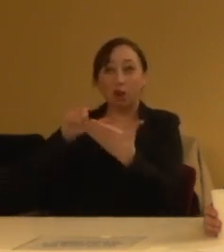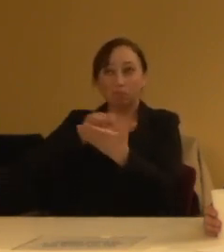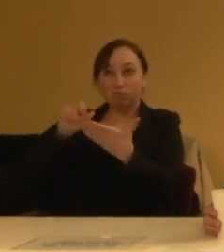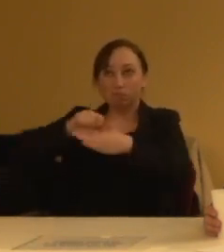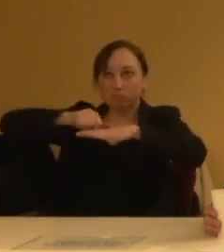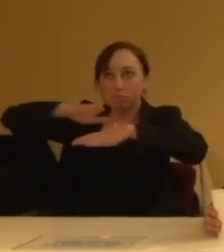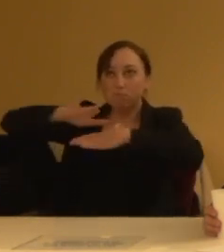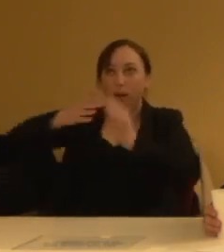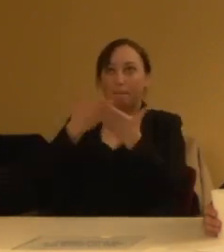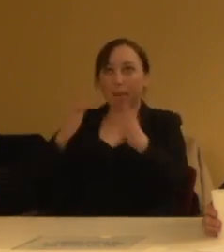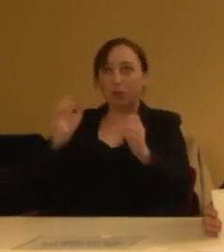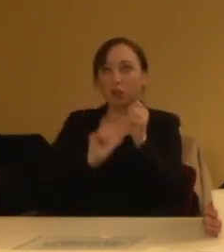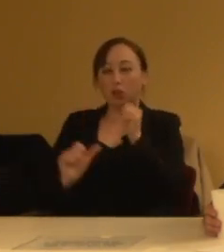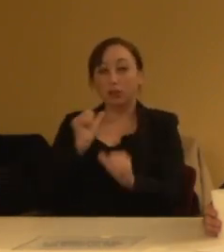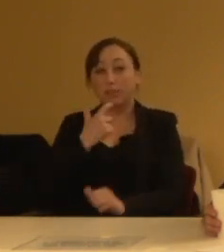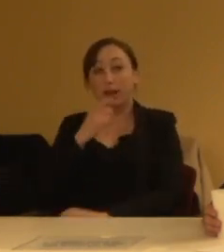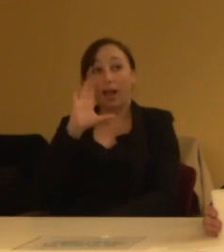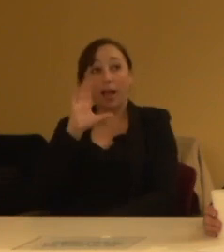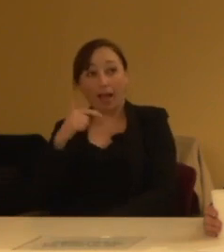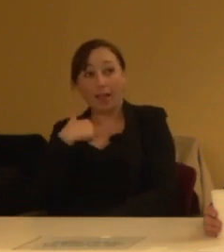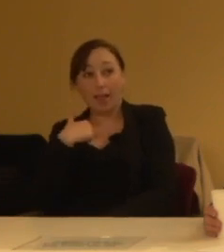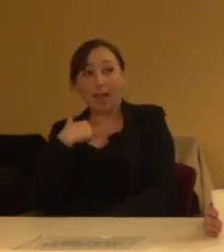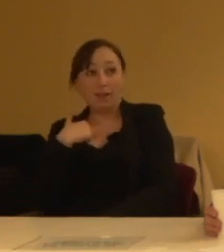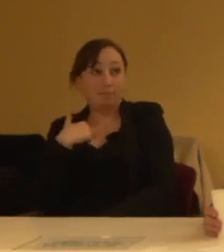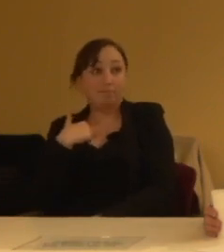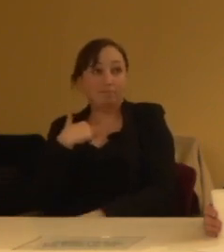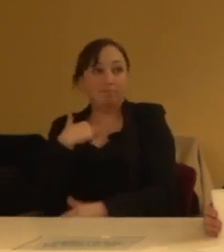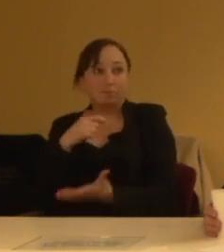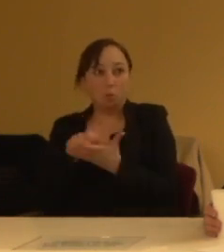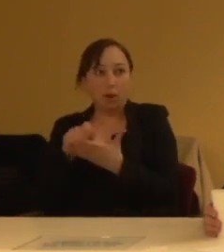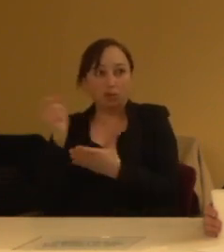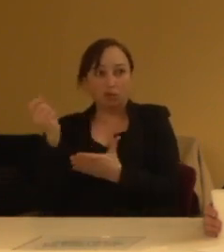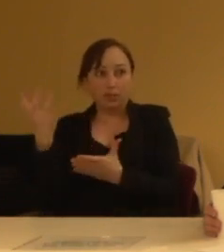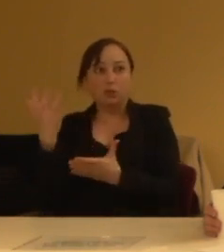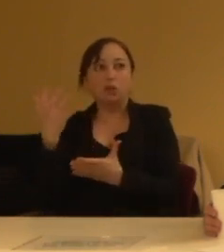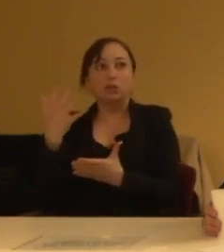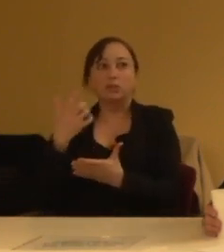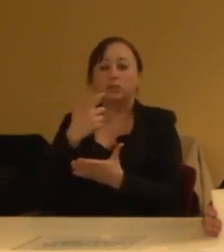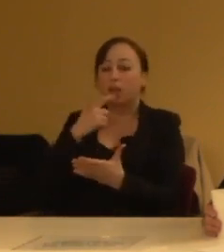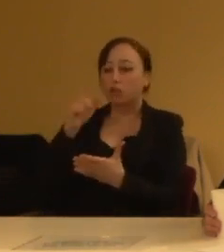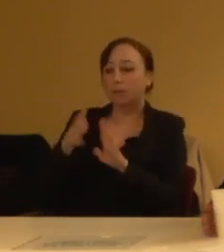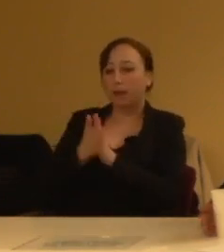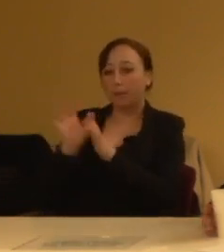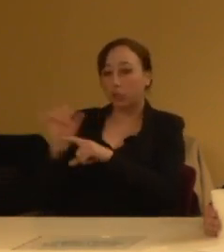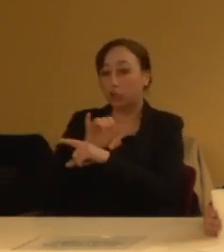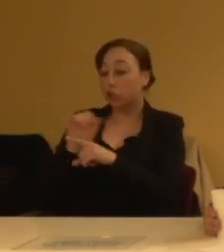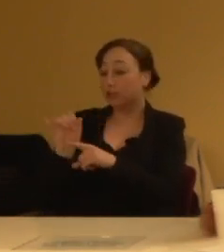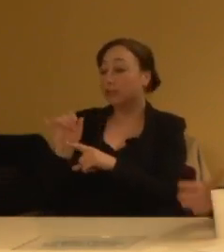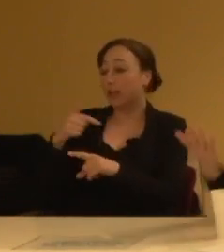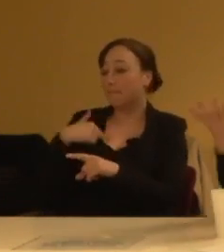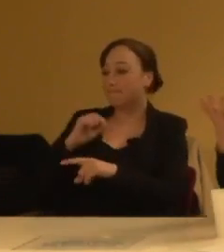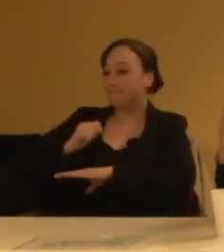"Hi, I do Shakespeare, so I should be an intern here." And that got me an interview because of the Czech credits.